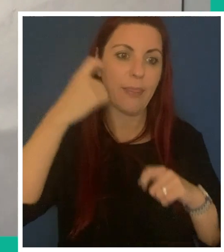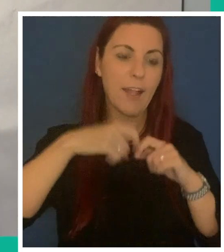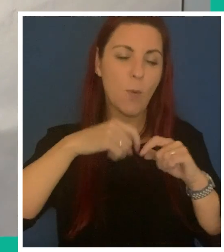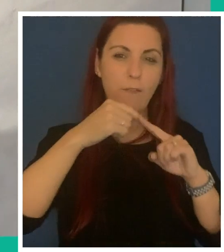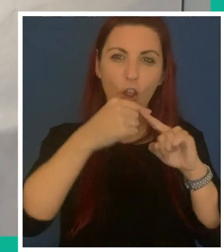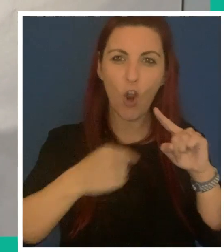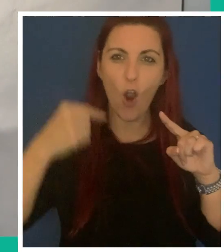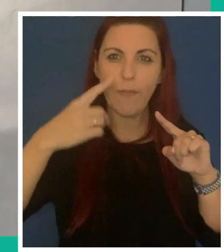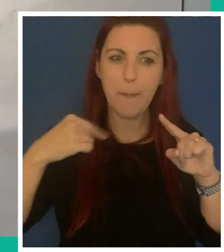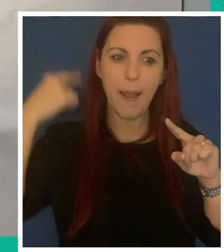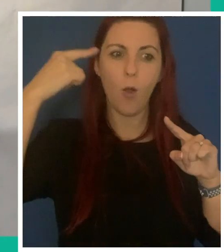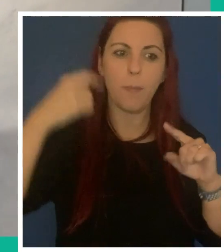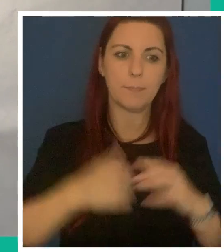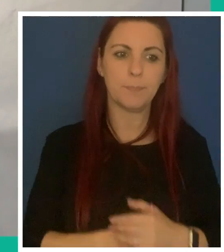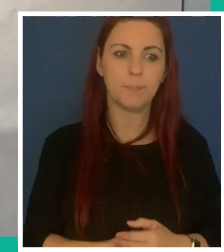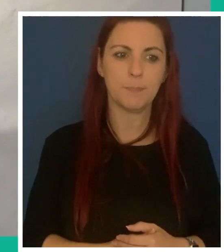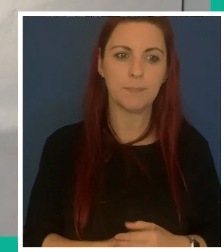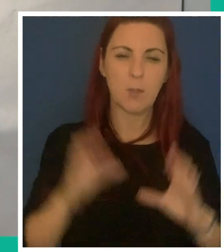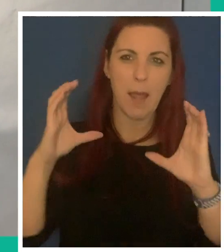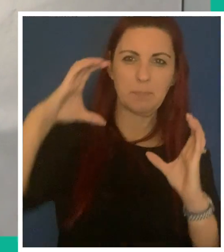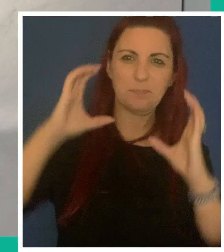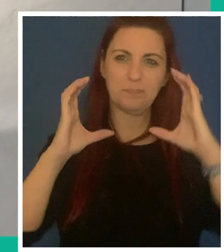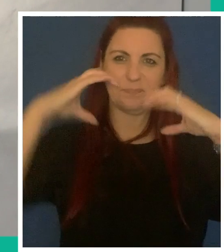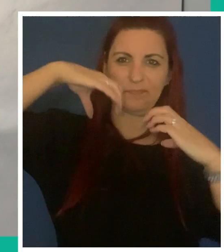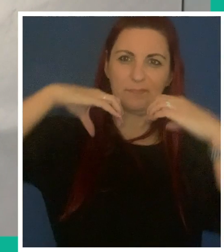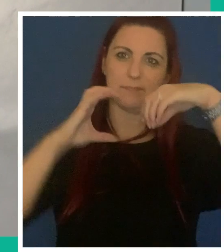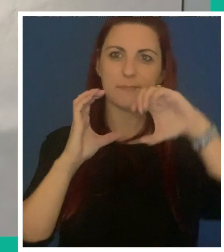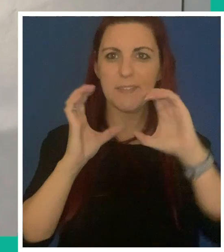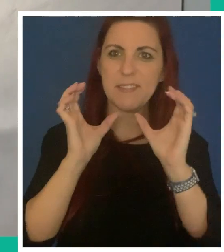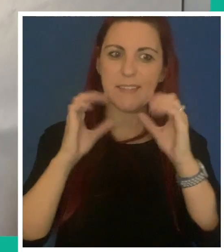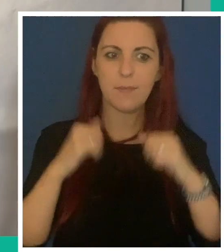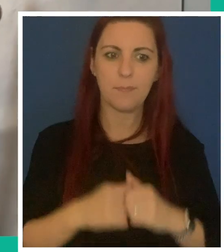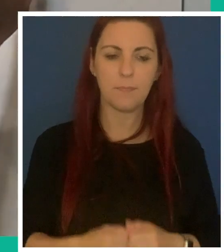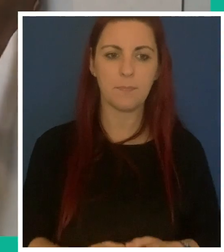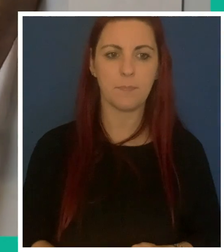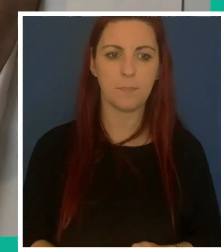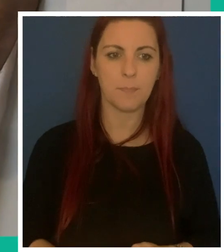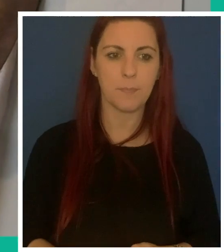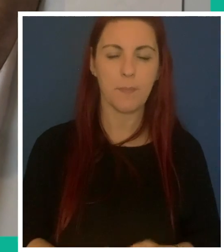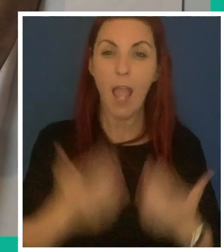So almost like a backwards C on it's side or a really wide S shape. So I will show you what I mean.